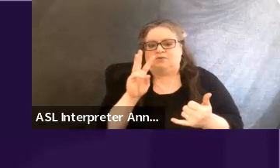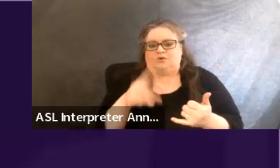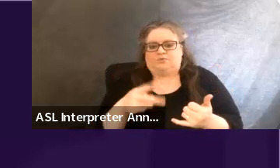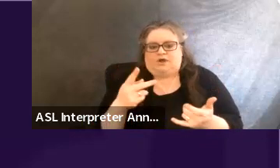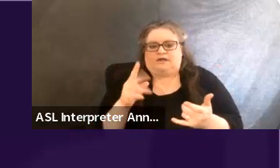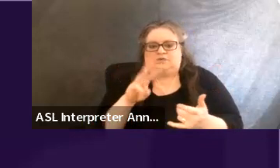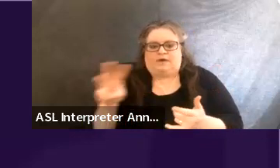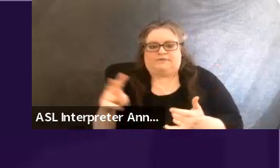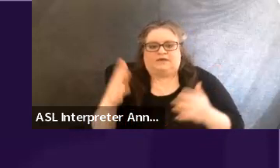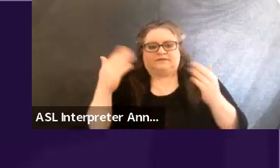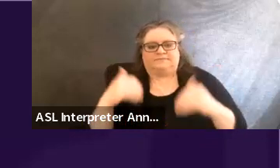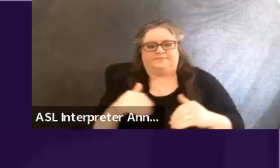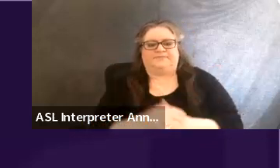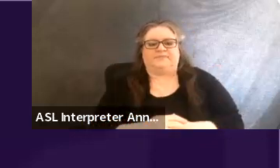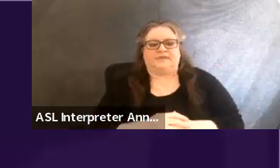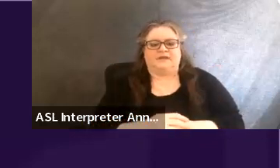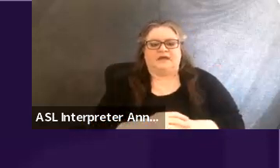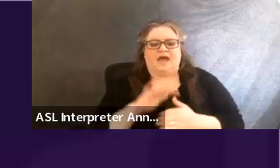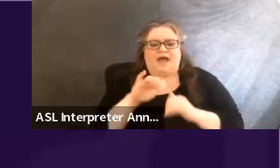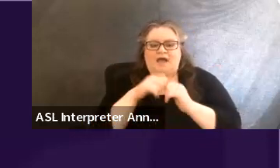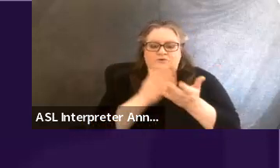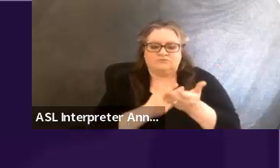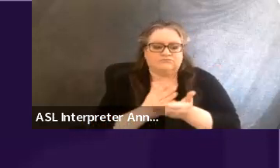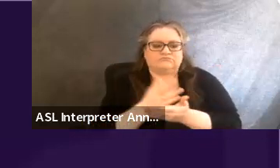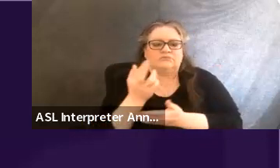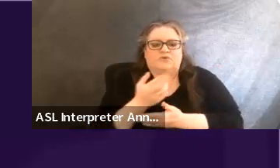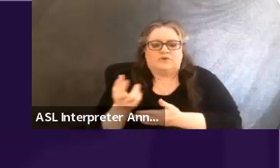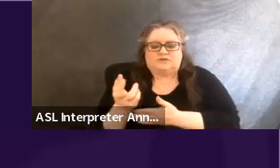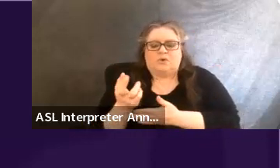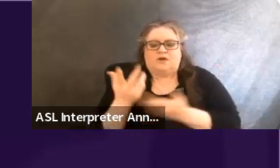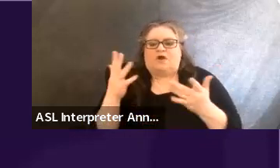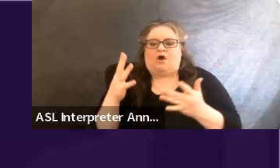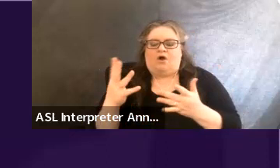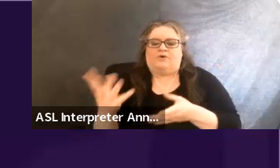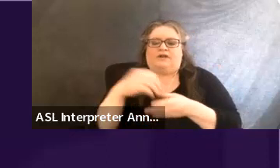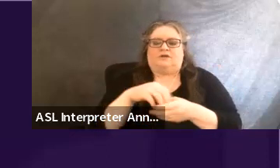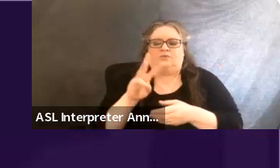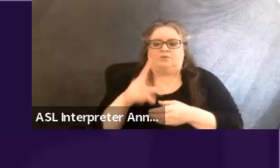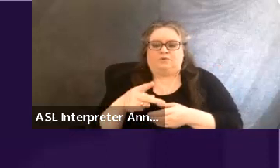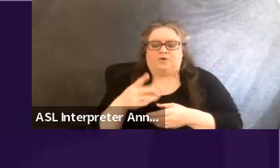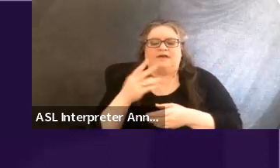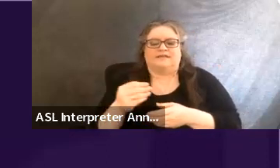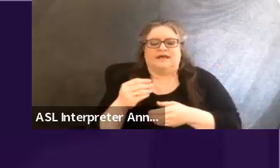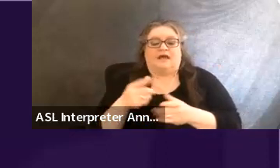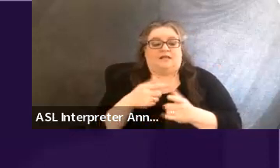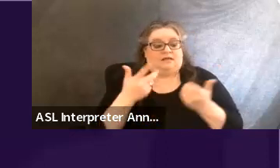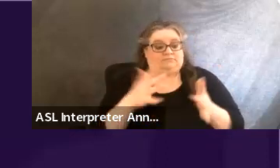Next, I'll share how you can navigate the accessibility resources that already come with WordPress. And then after that, I'll share